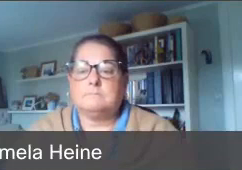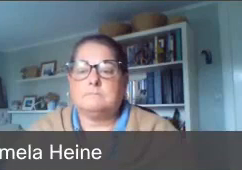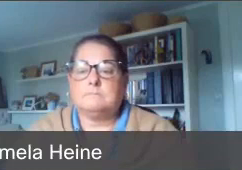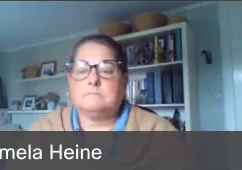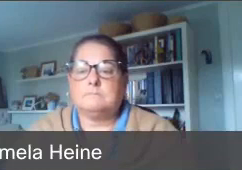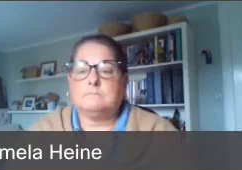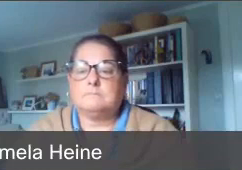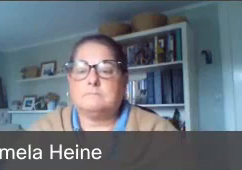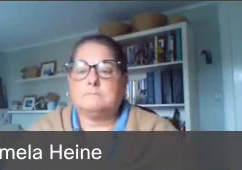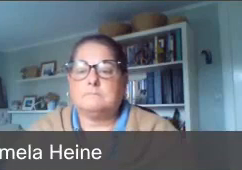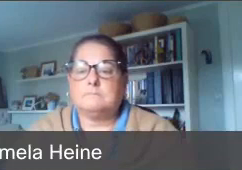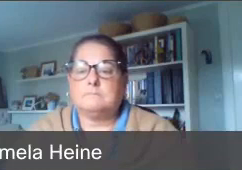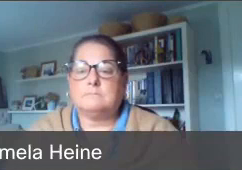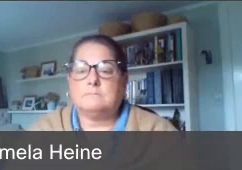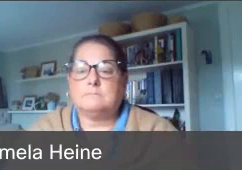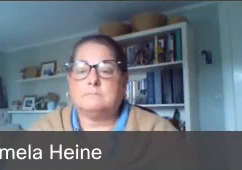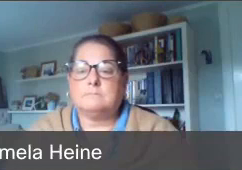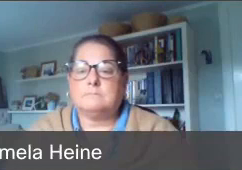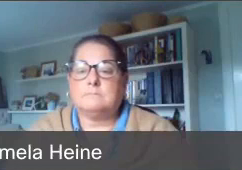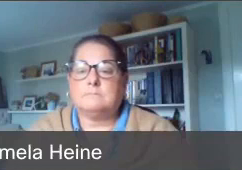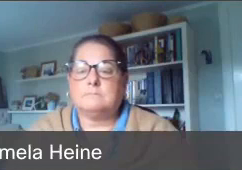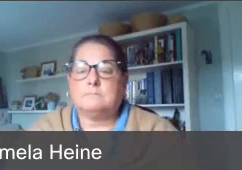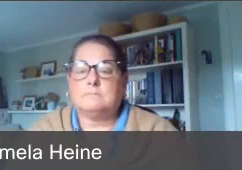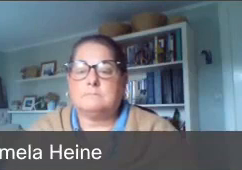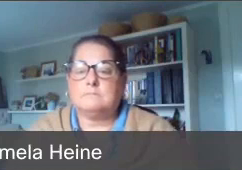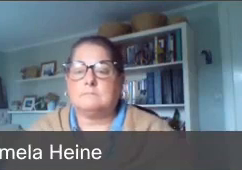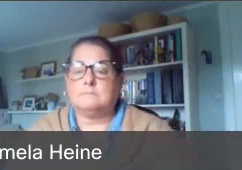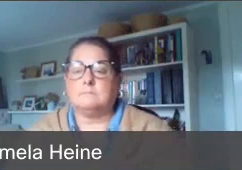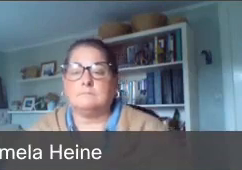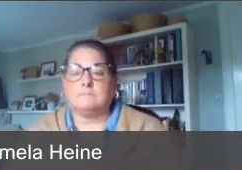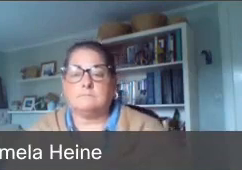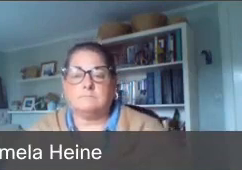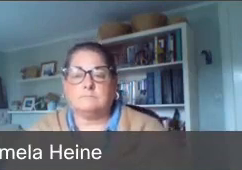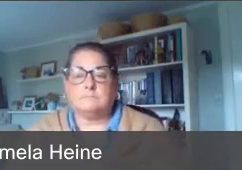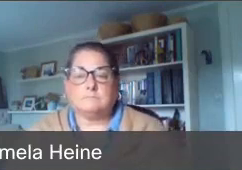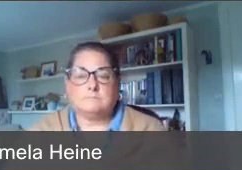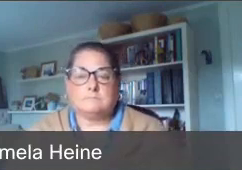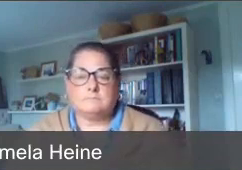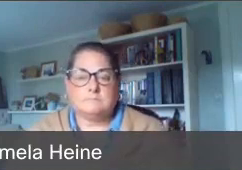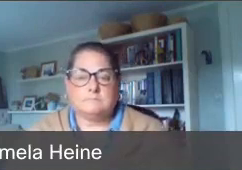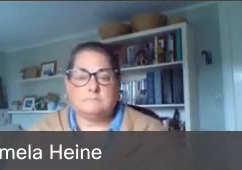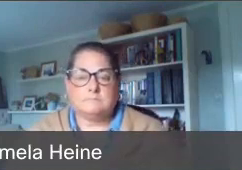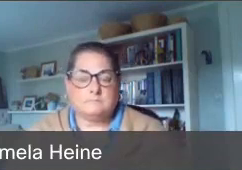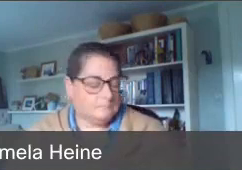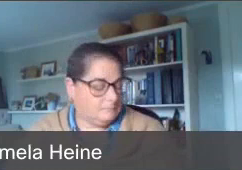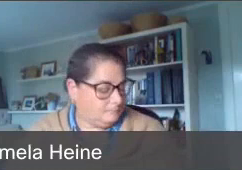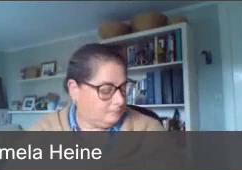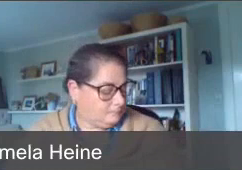For physical health history, our goal is to discuss any physical conditions that were